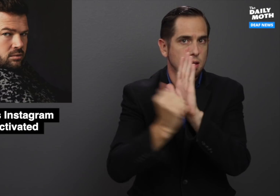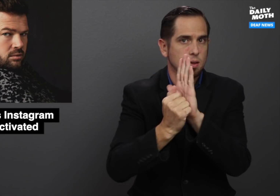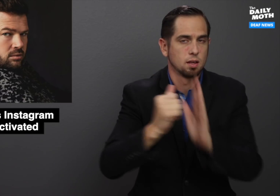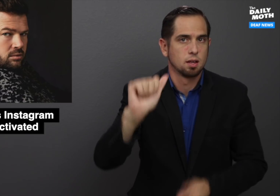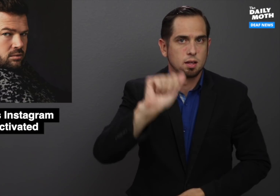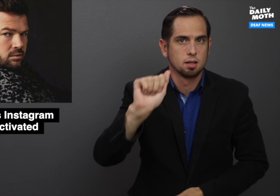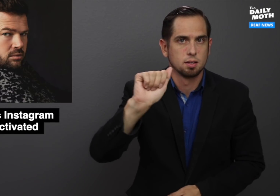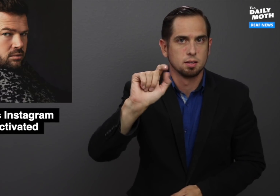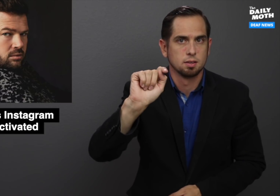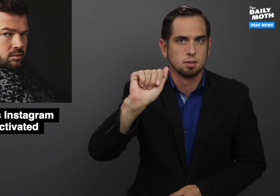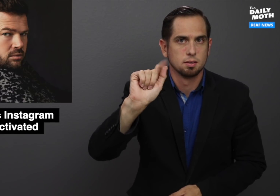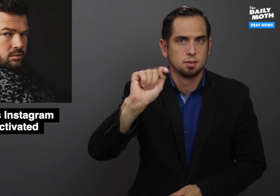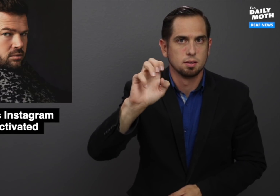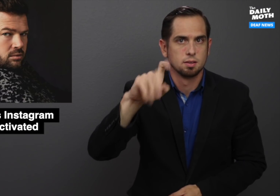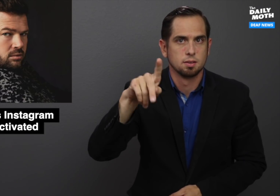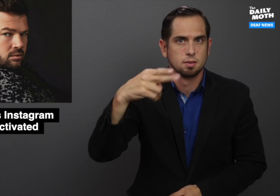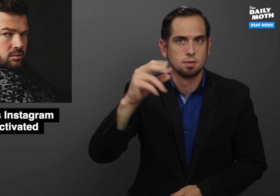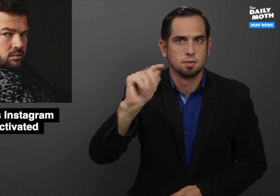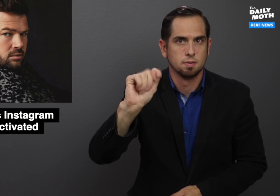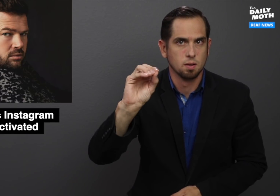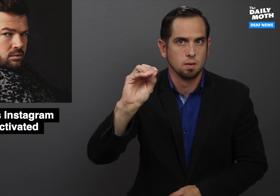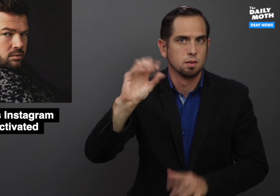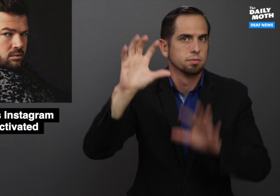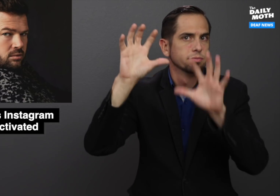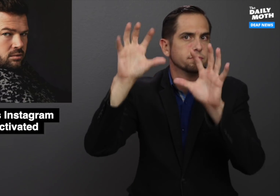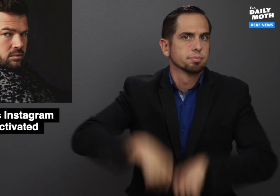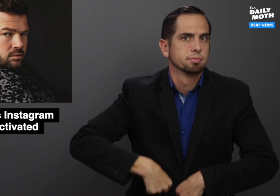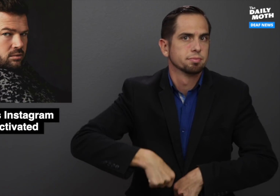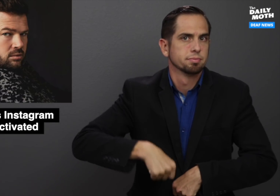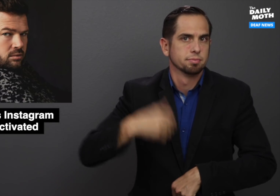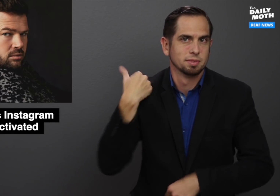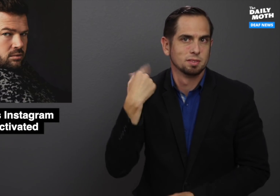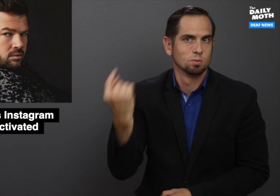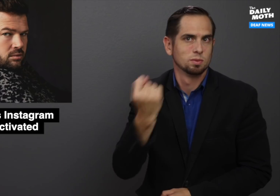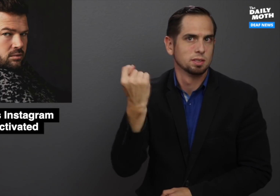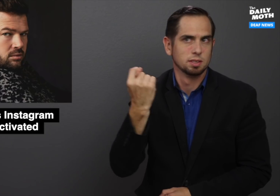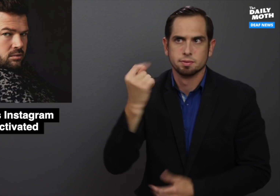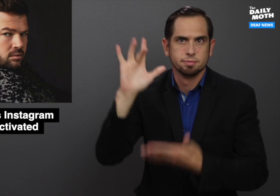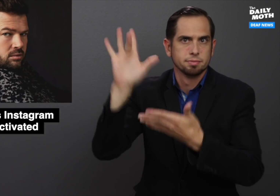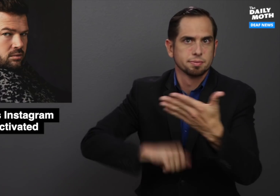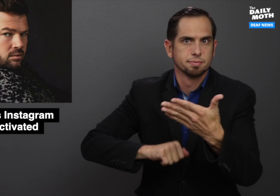@tatephoto taken down on Tuesday.